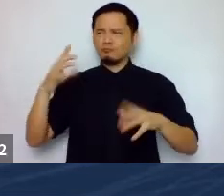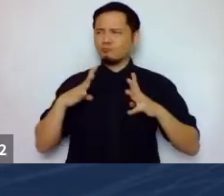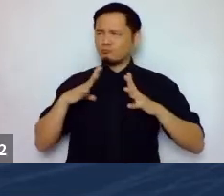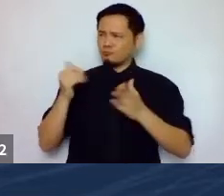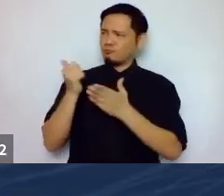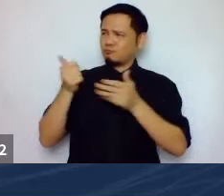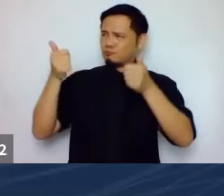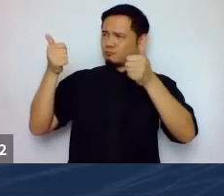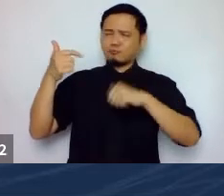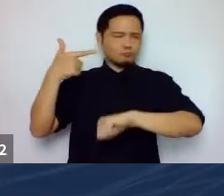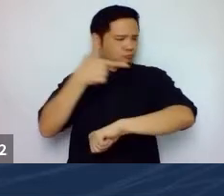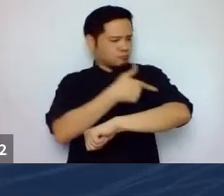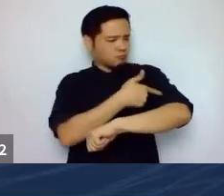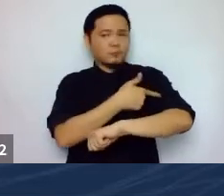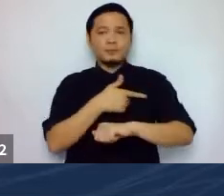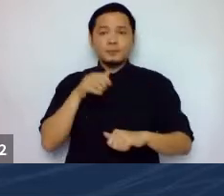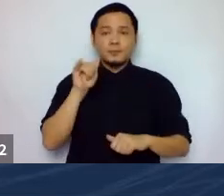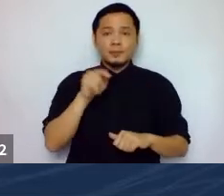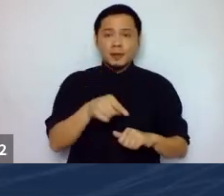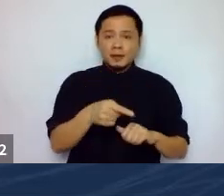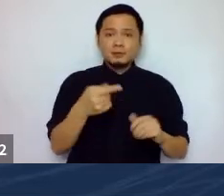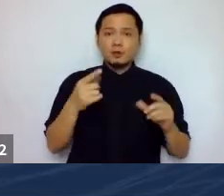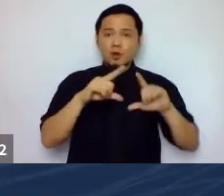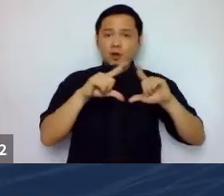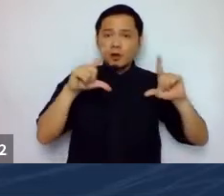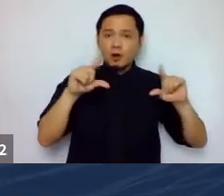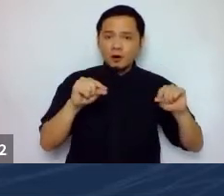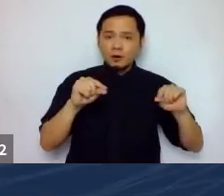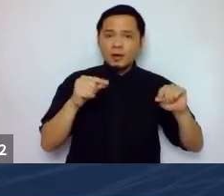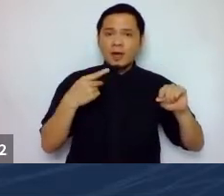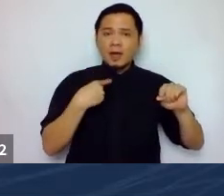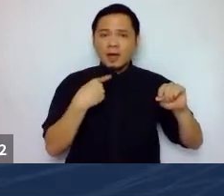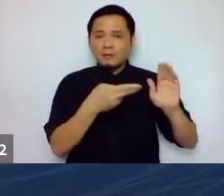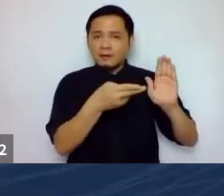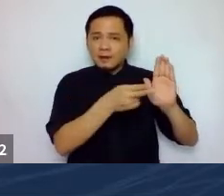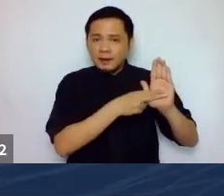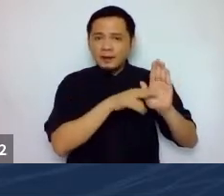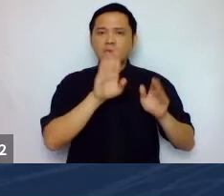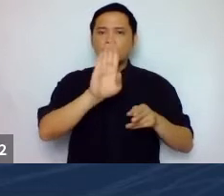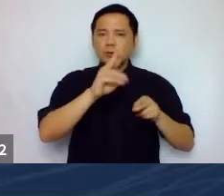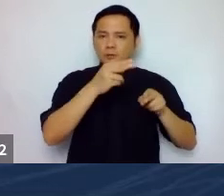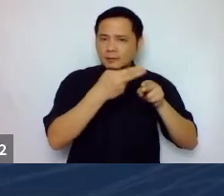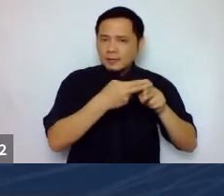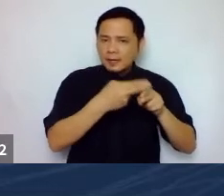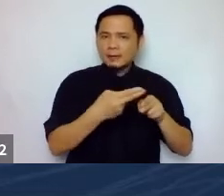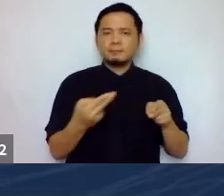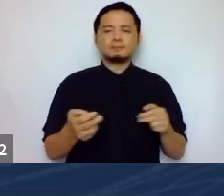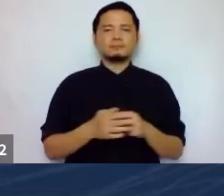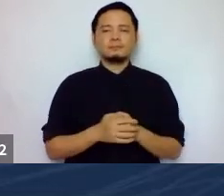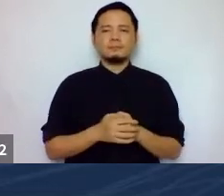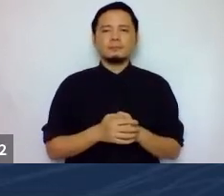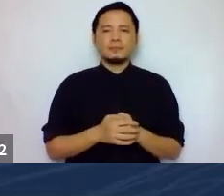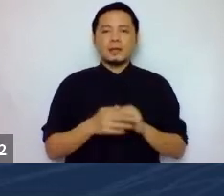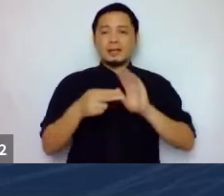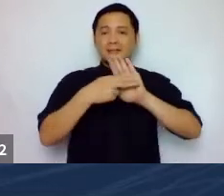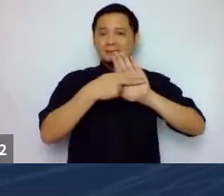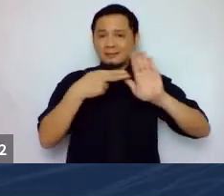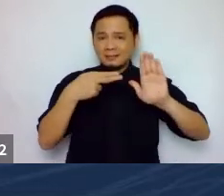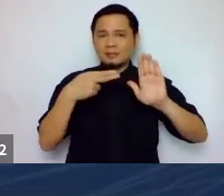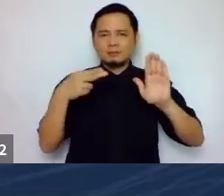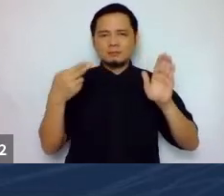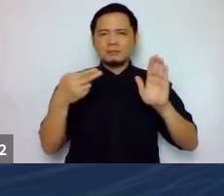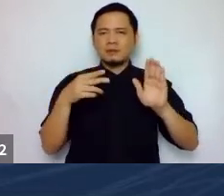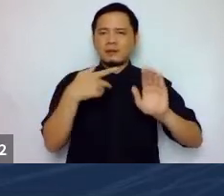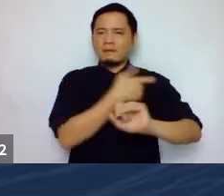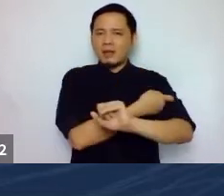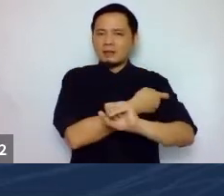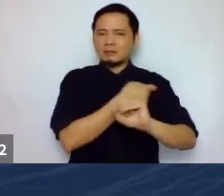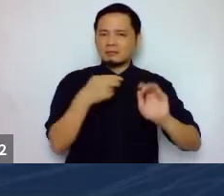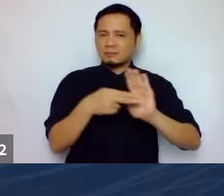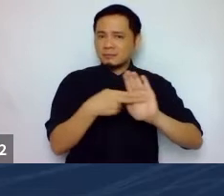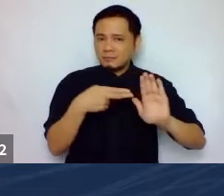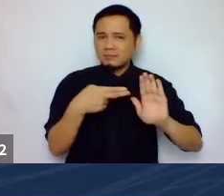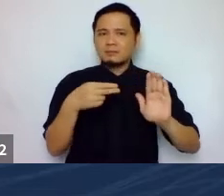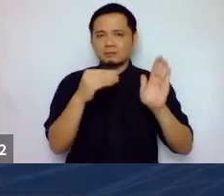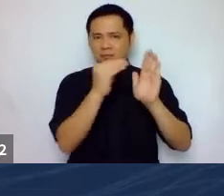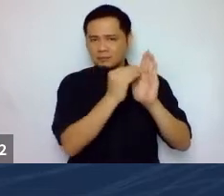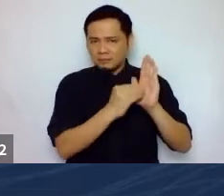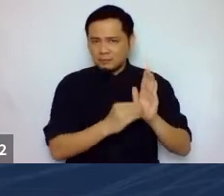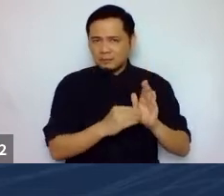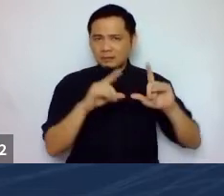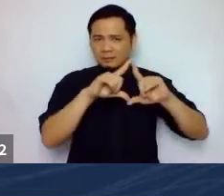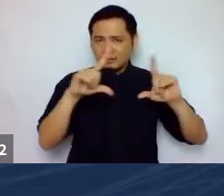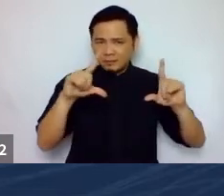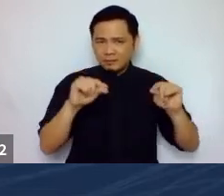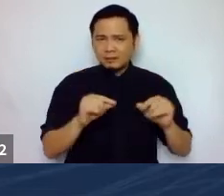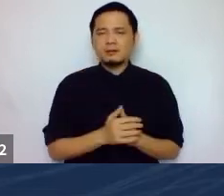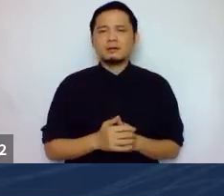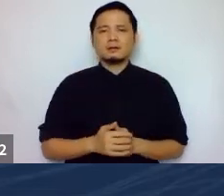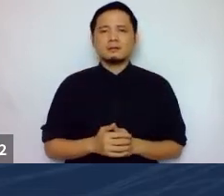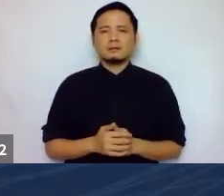they will put the name of the vaccine along with the name and signature of the person who administered the vaccine to you.